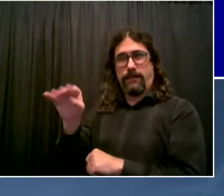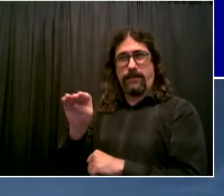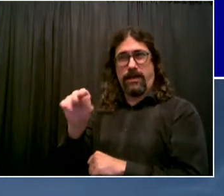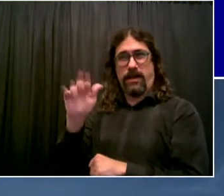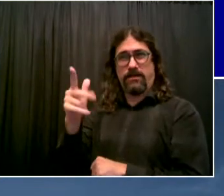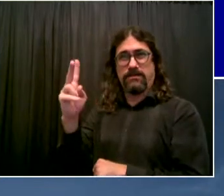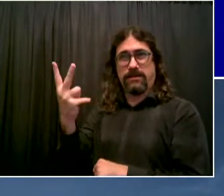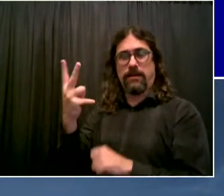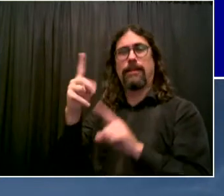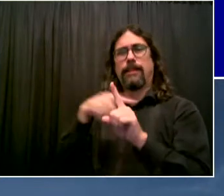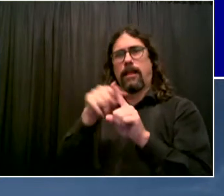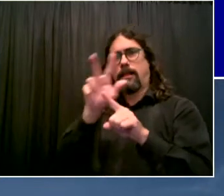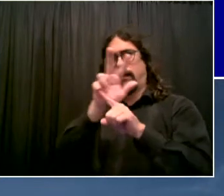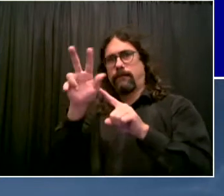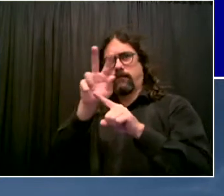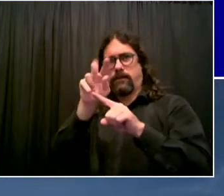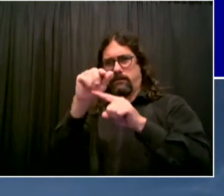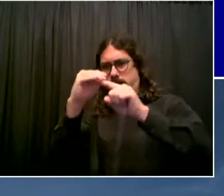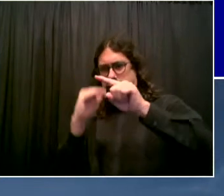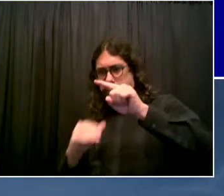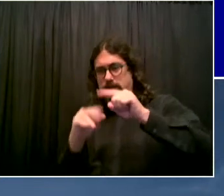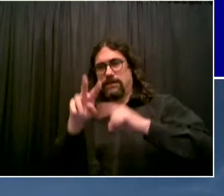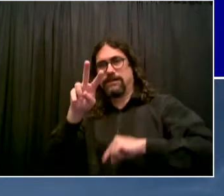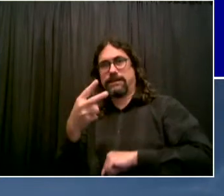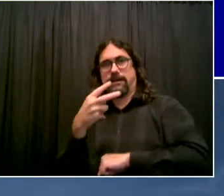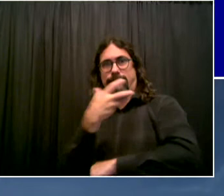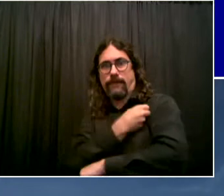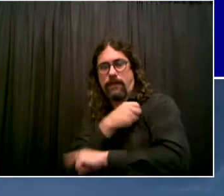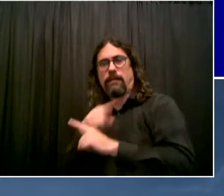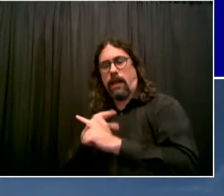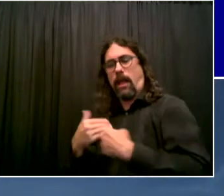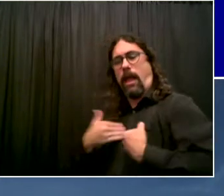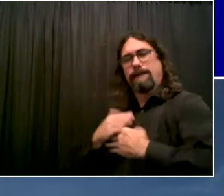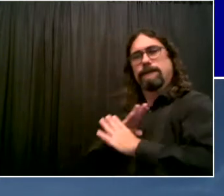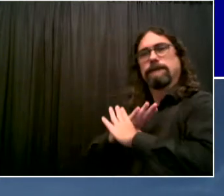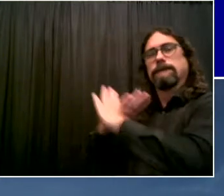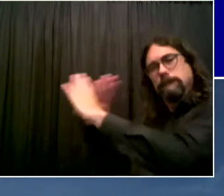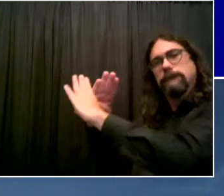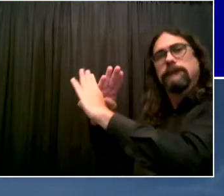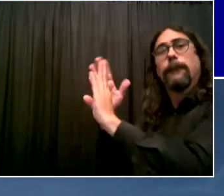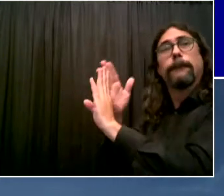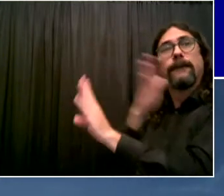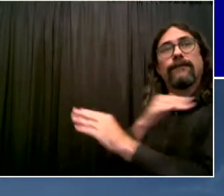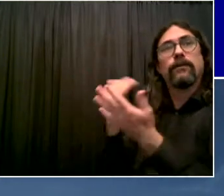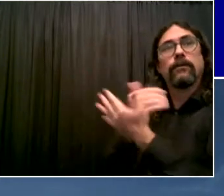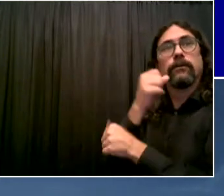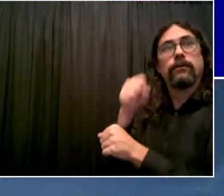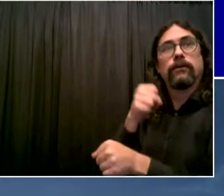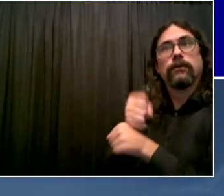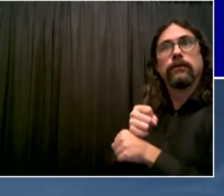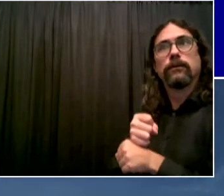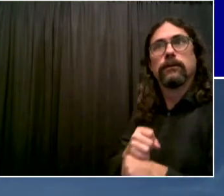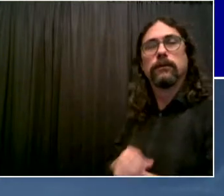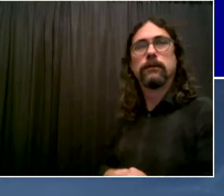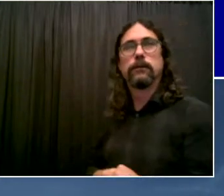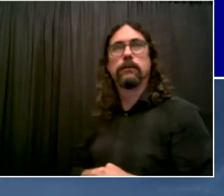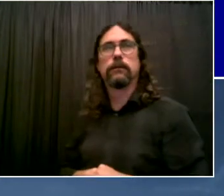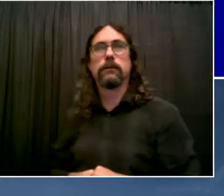INCENTIVE AND IF